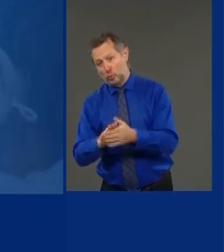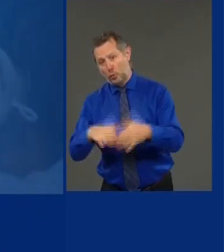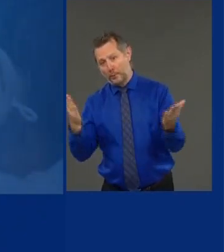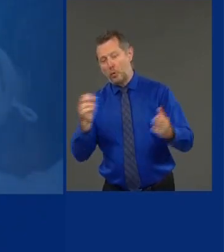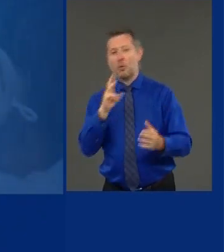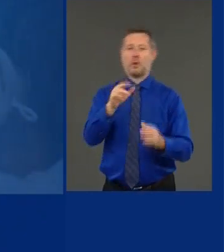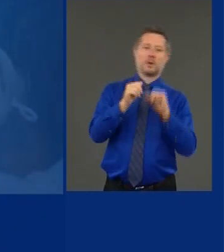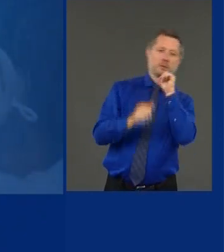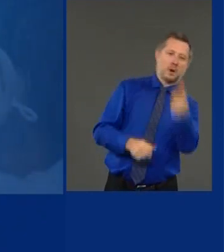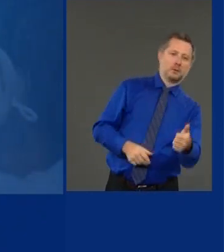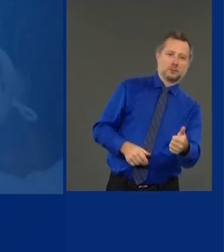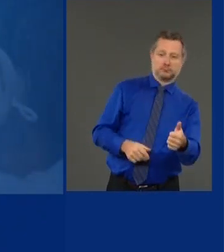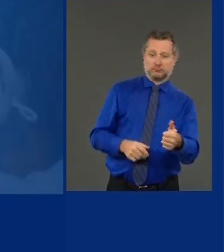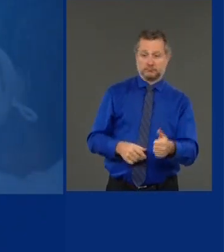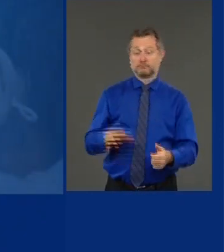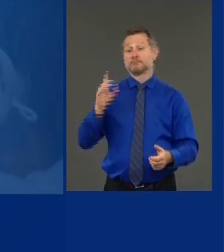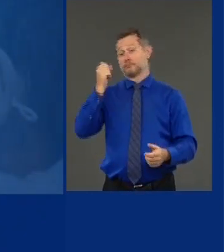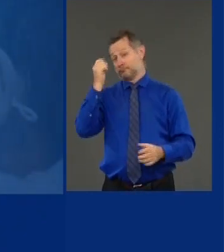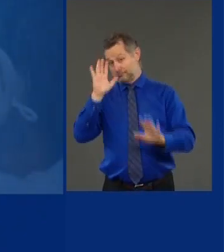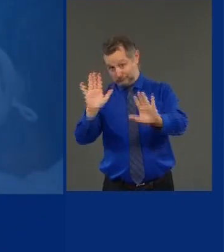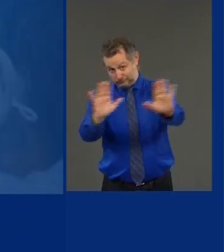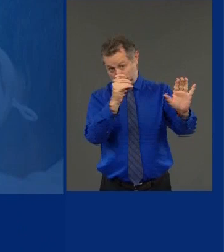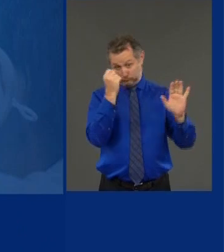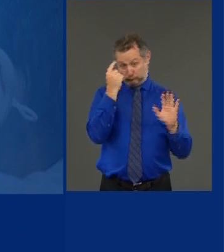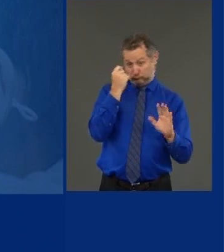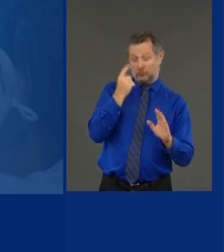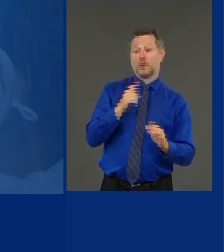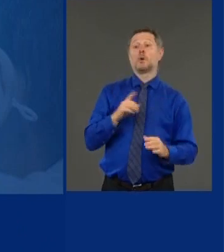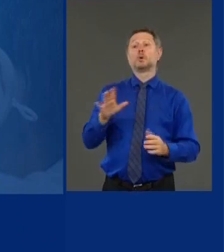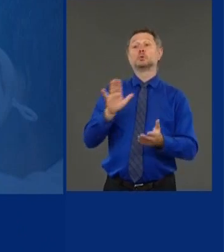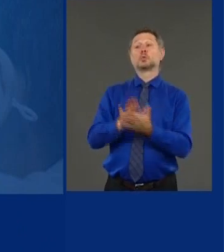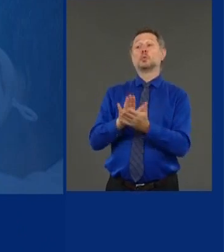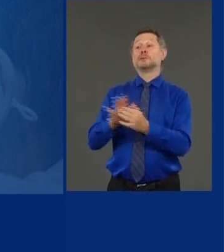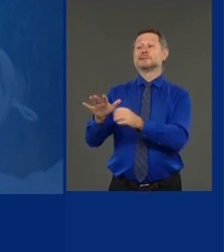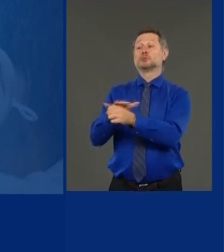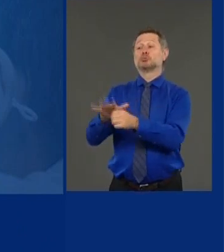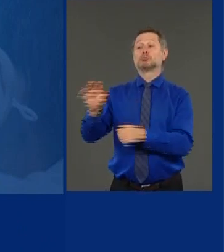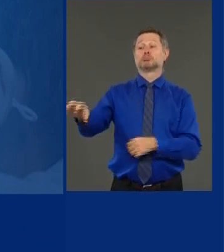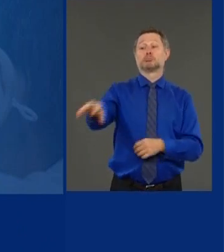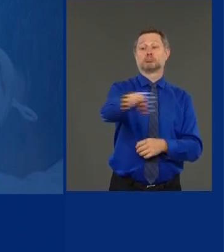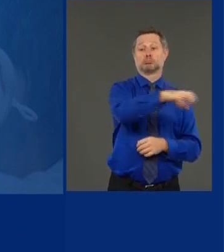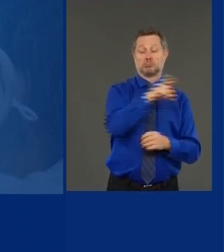I'LL MAKE A DETERMINATION LATER THIS WEEK ON THE INFECTION RATE, WHETHER OR NOT WE'RE GOING TO